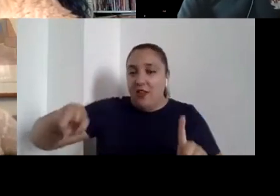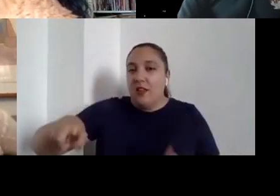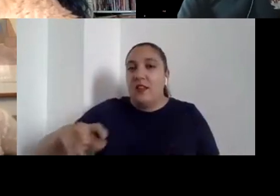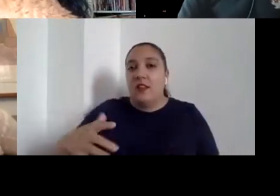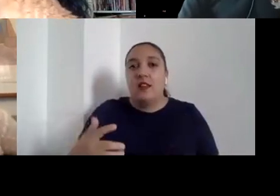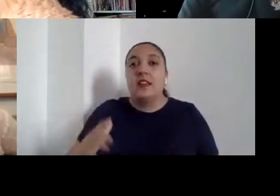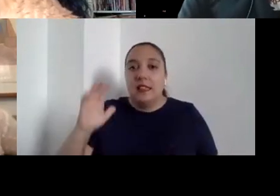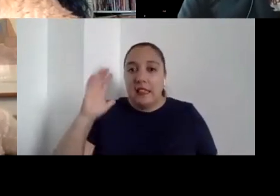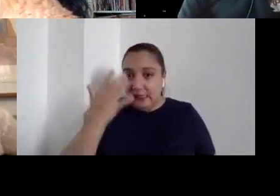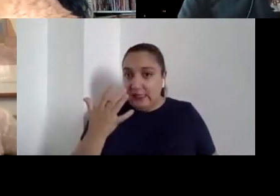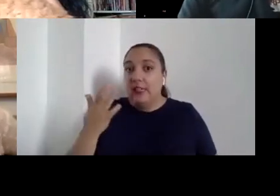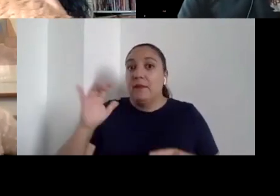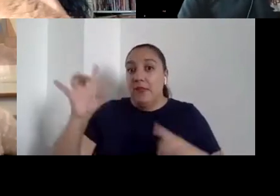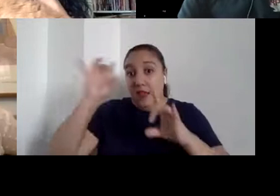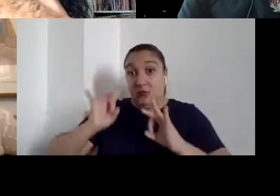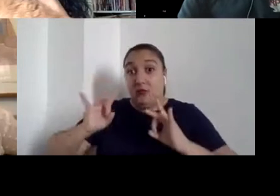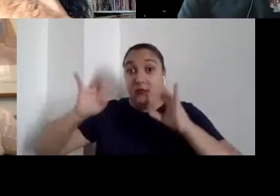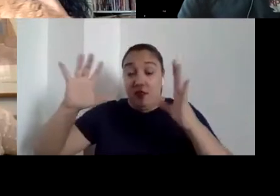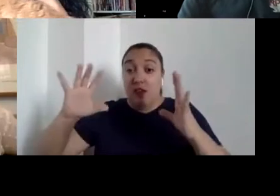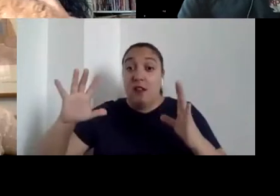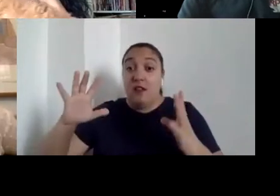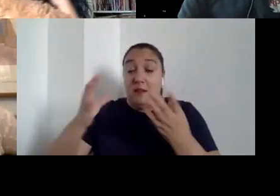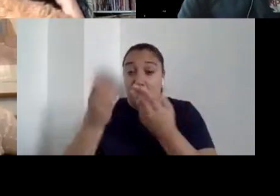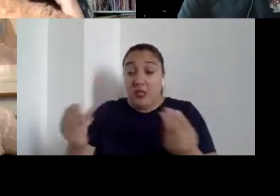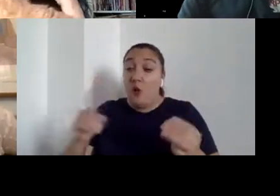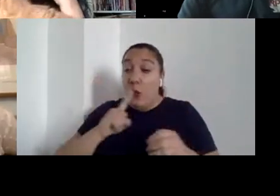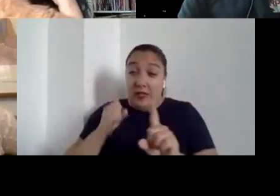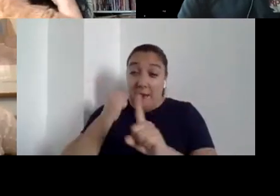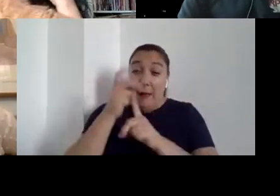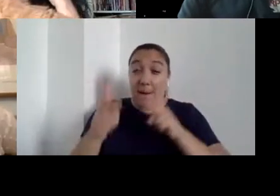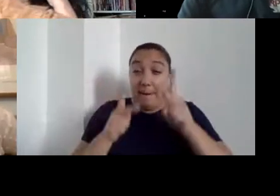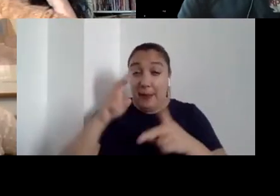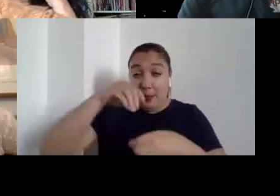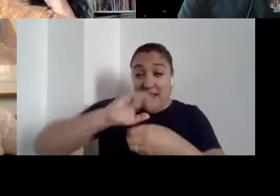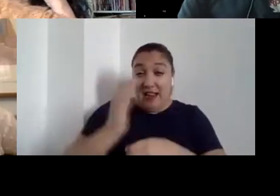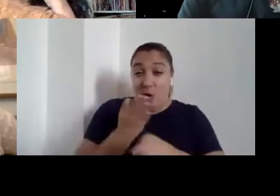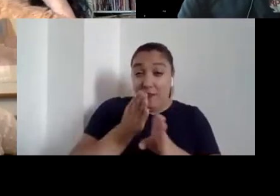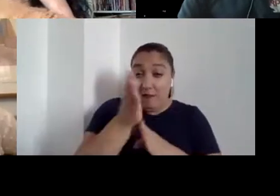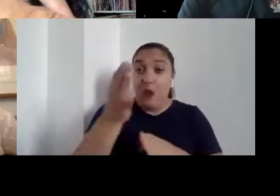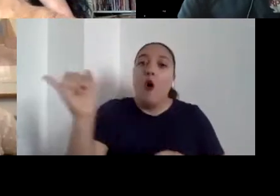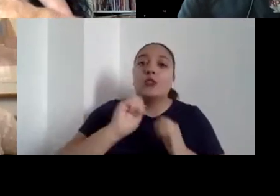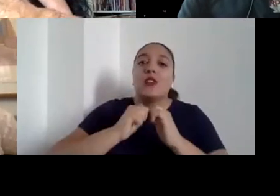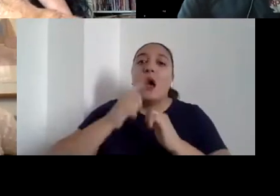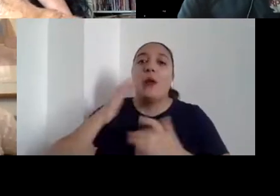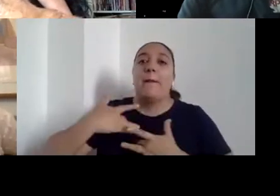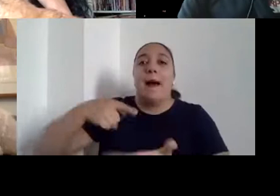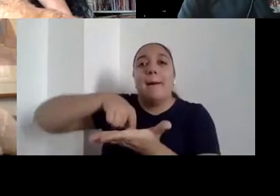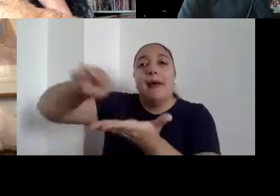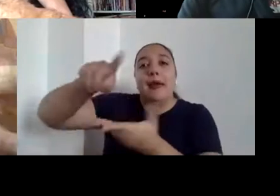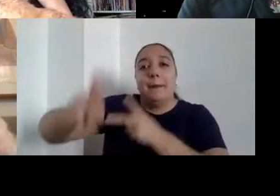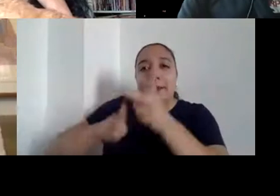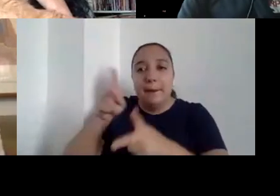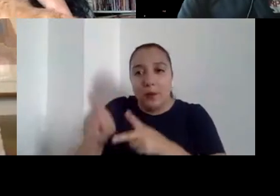in our field and like how we pay people and how we pay people without imposing